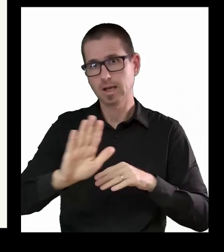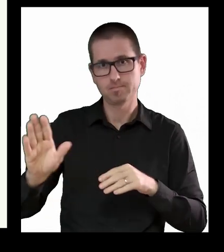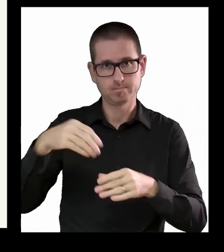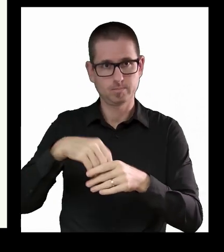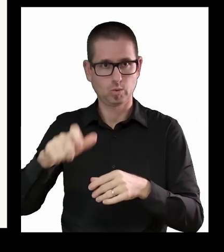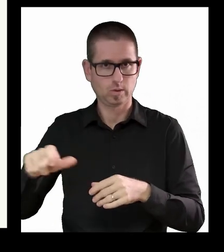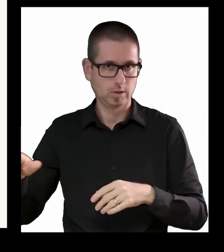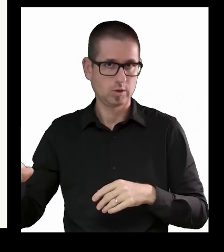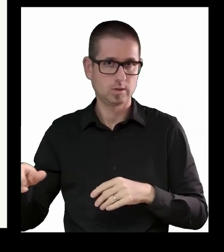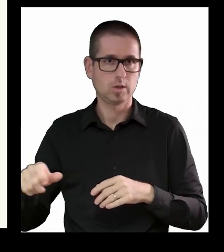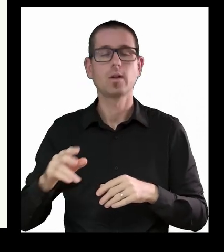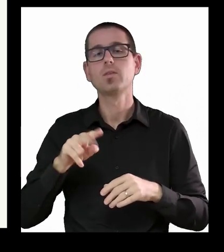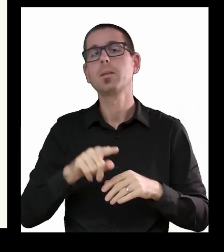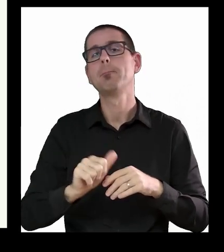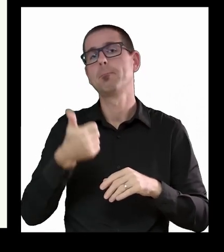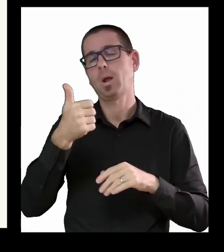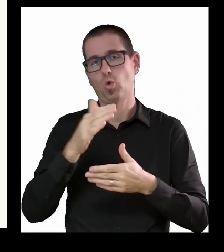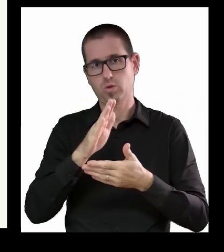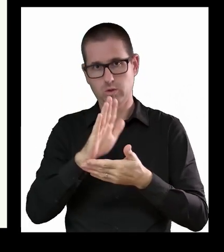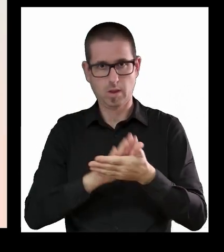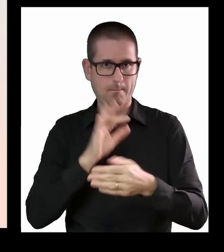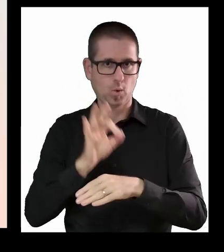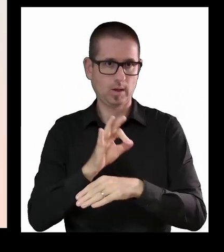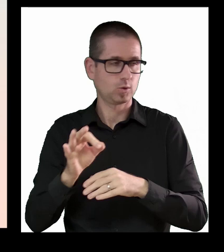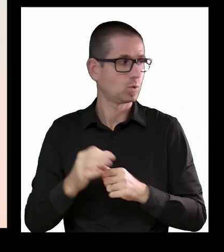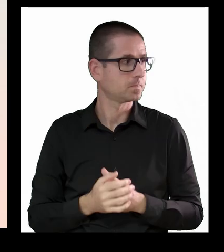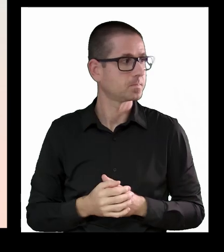piloting process. This is our references